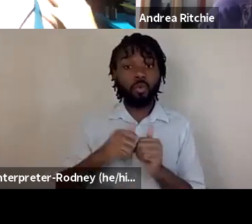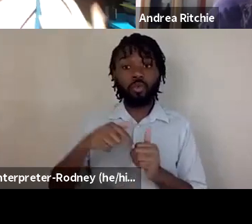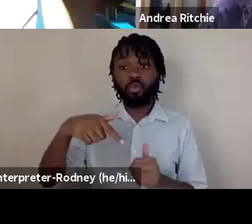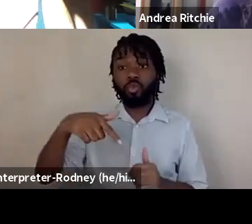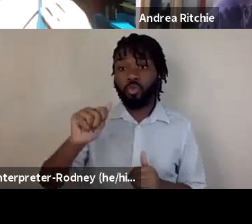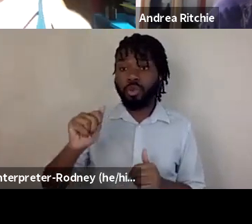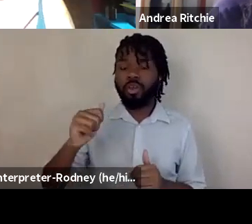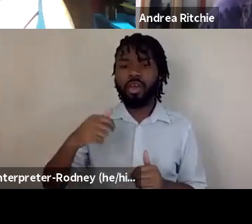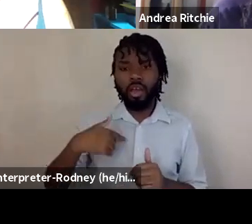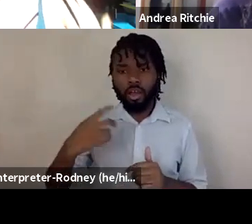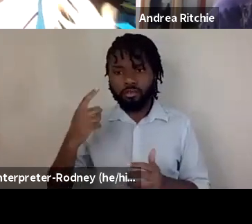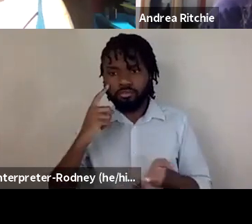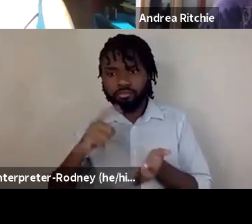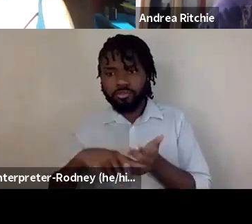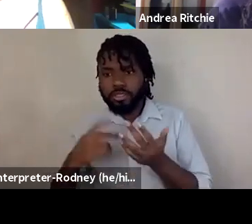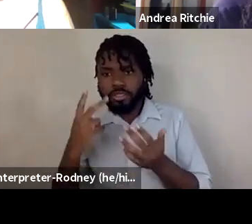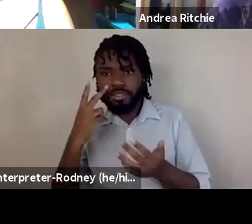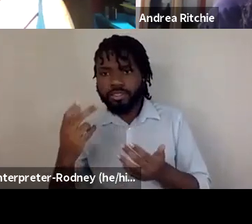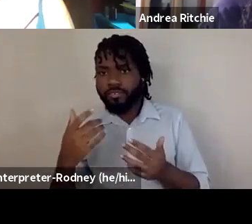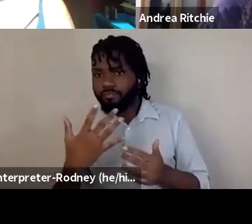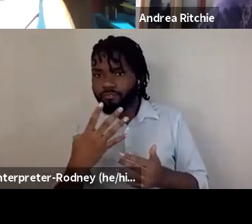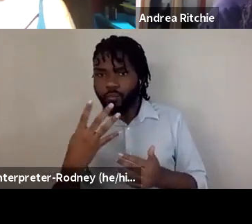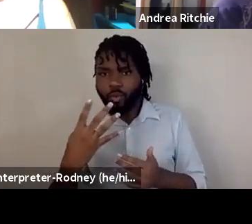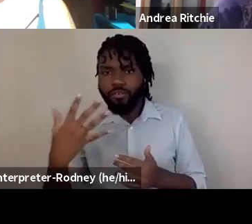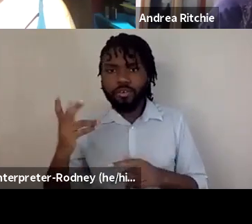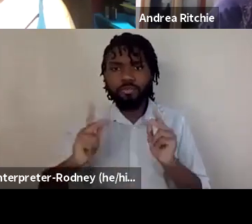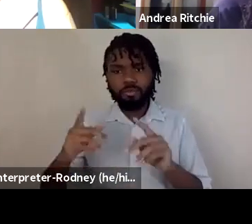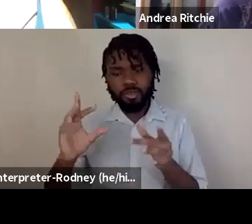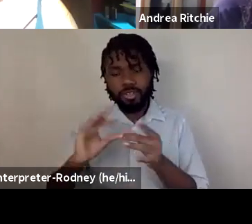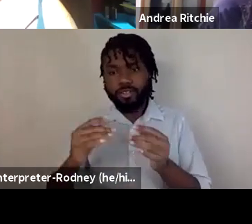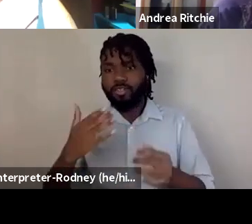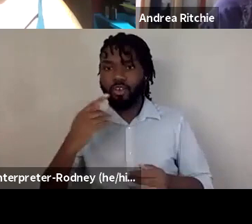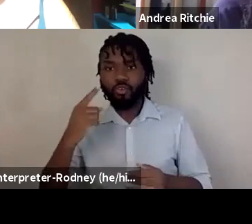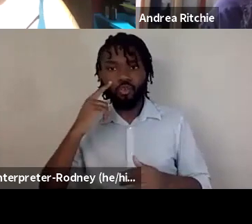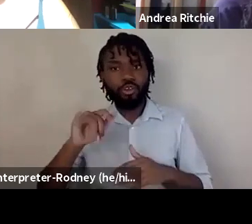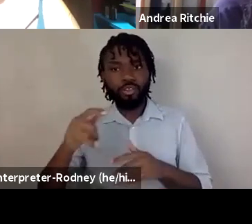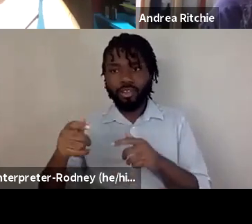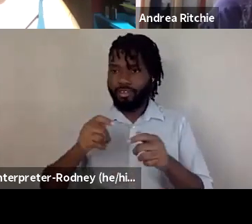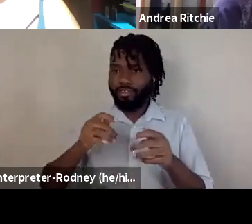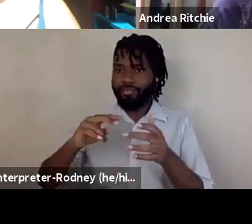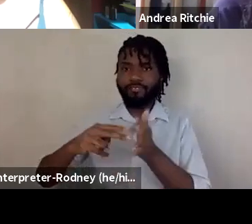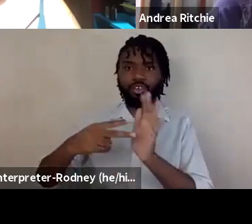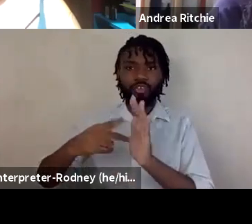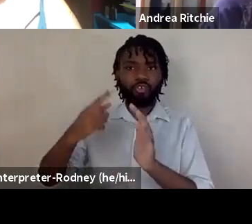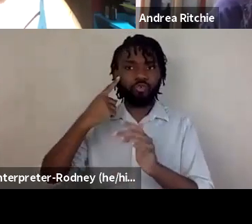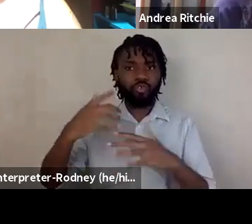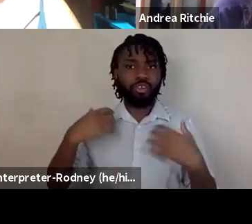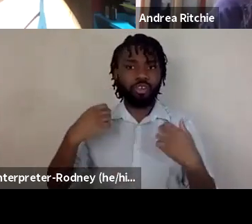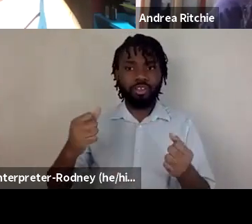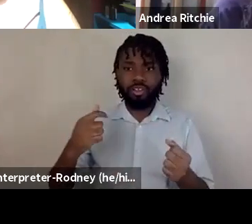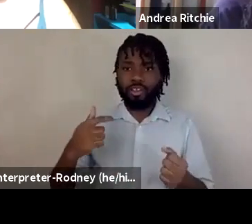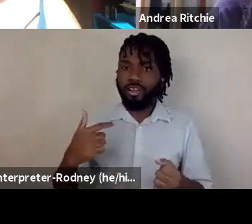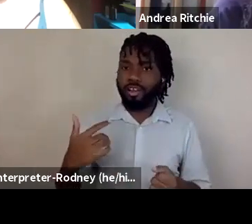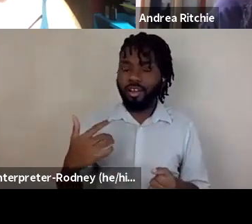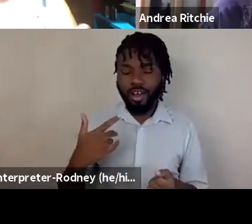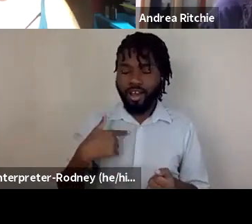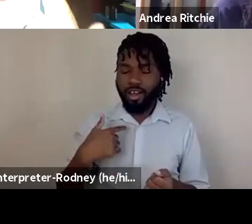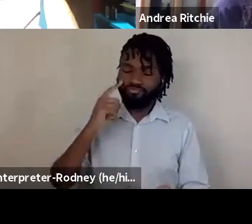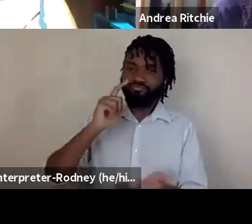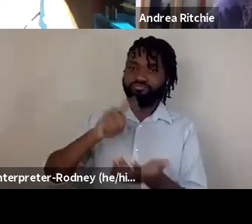"Thank you for that framing. "Thank you for that definition of healing." I thank you for that definition of healing. It makes me think about something